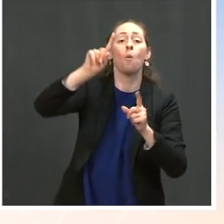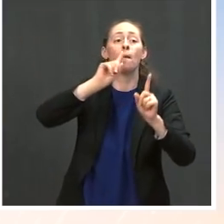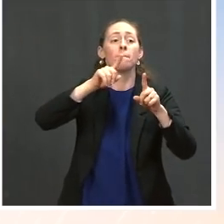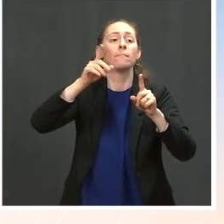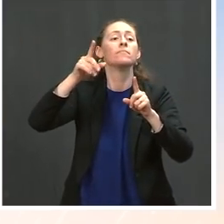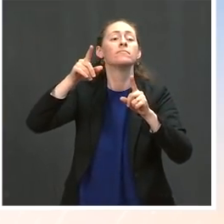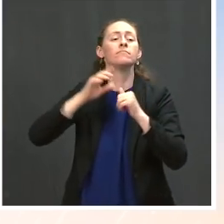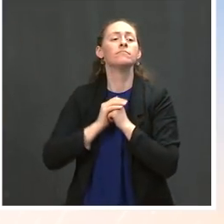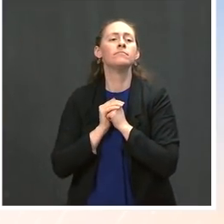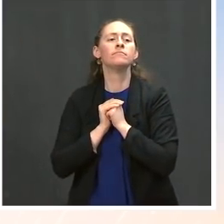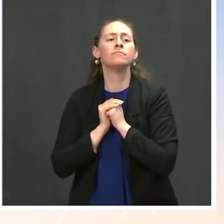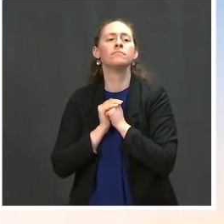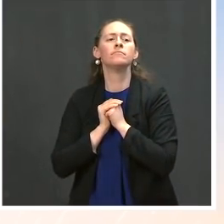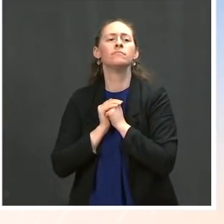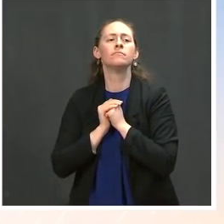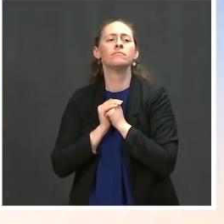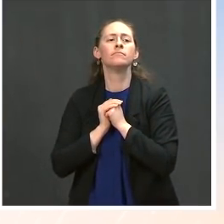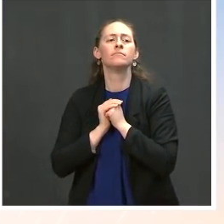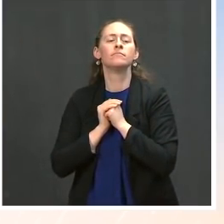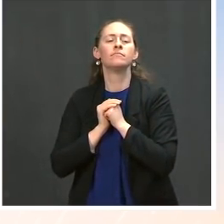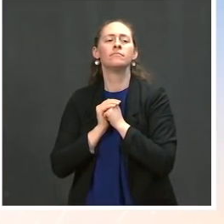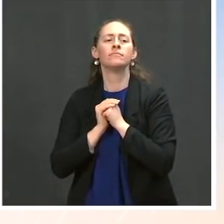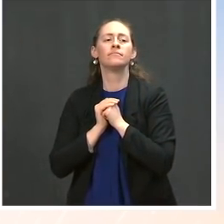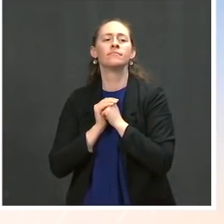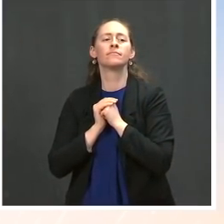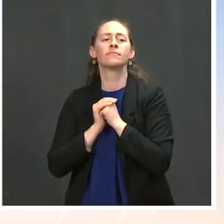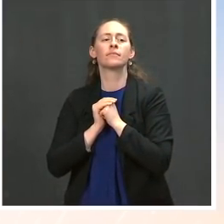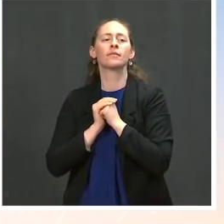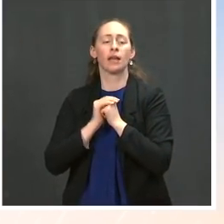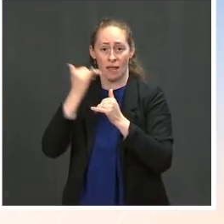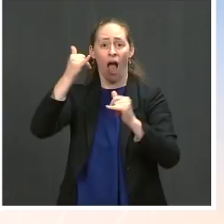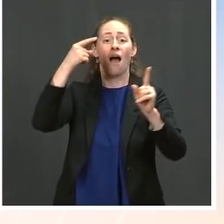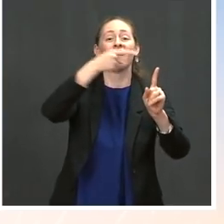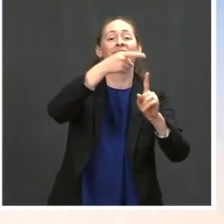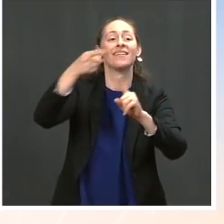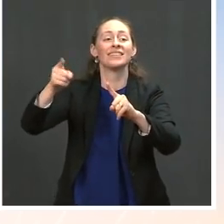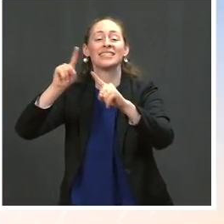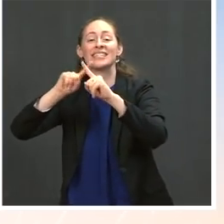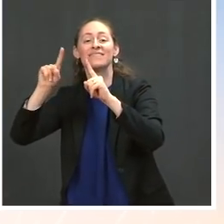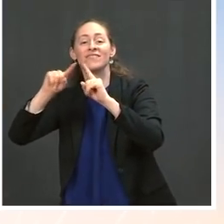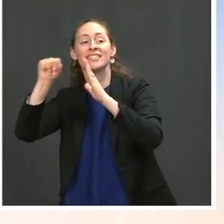within the state, between regions of the state over -- as they fight over limited pots of money